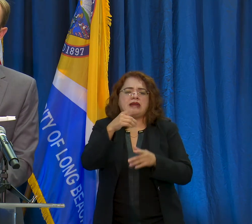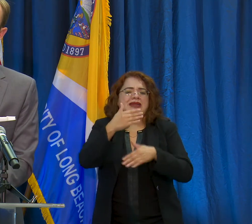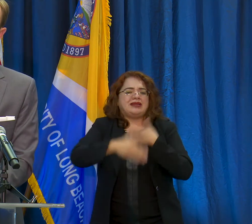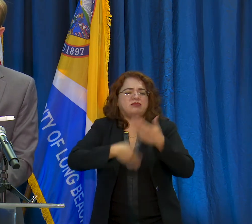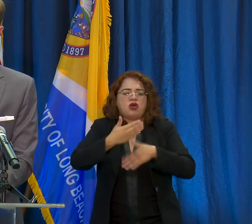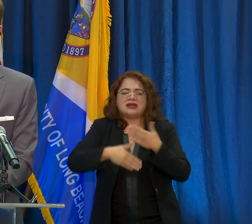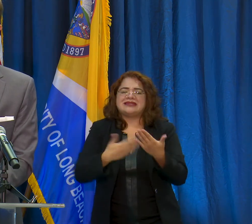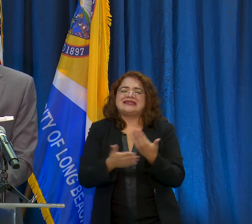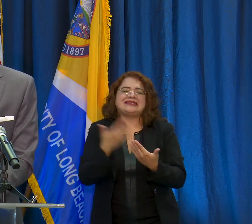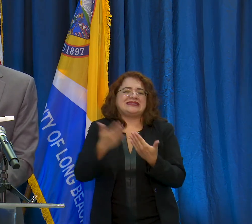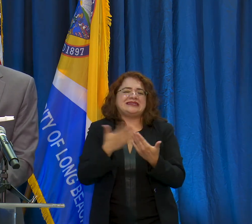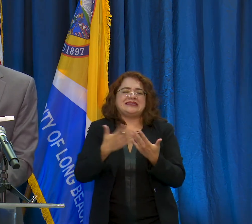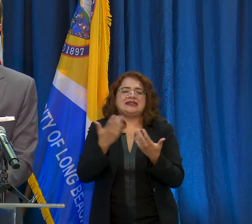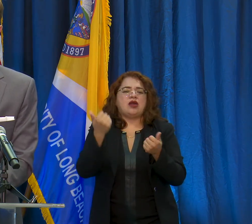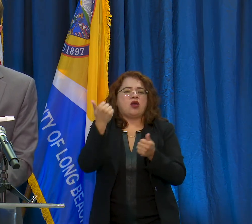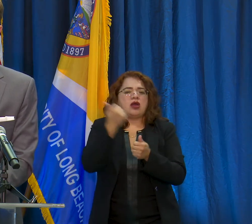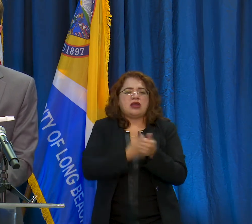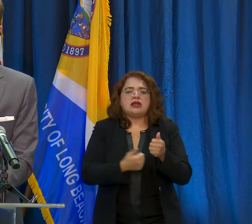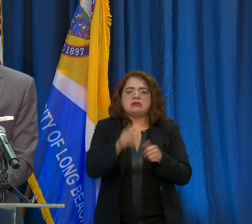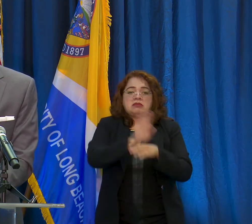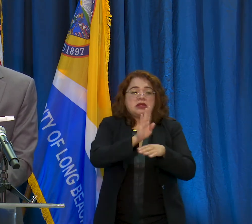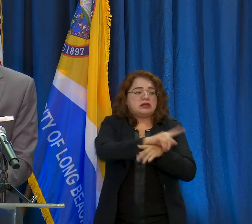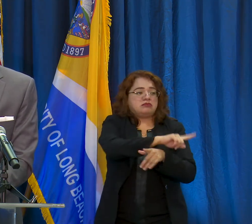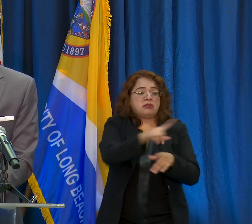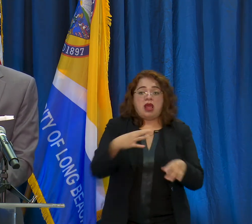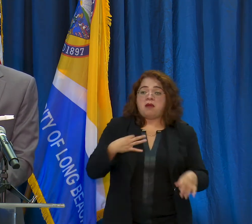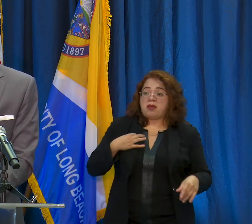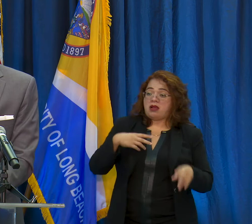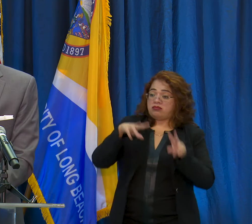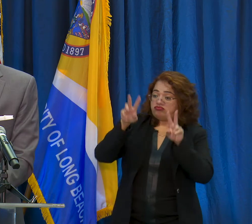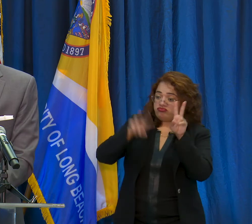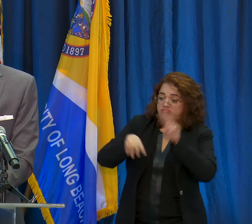where all businesses could apply once, share their information